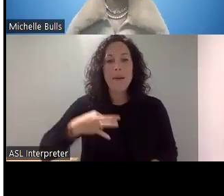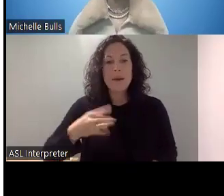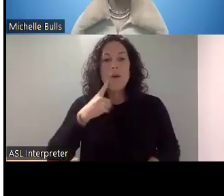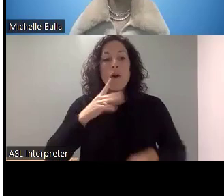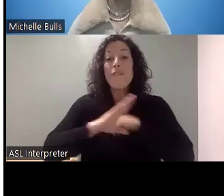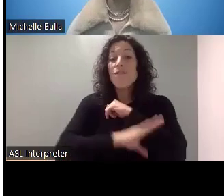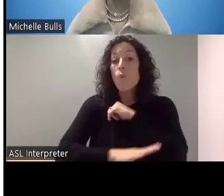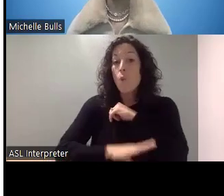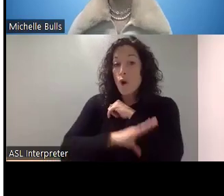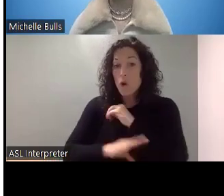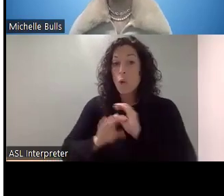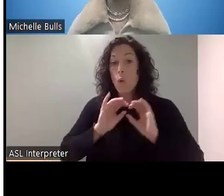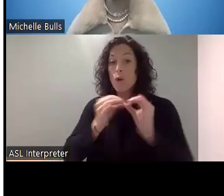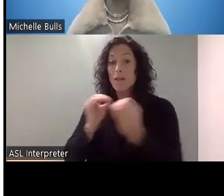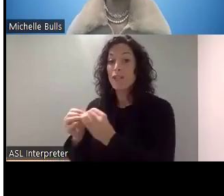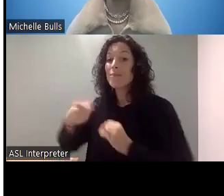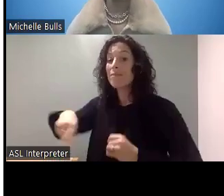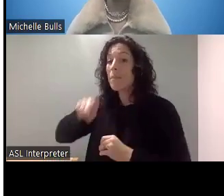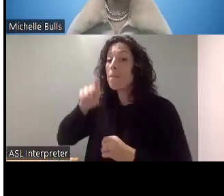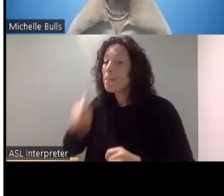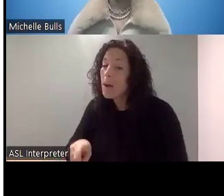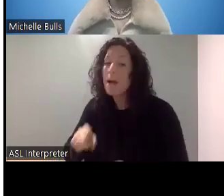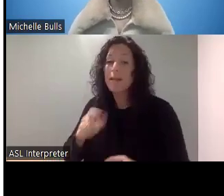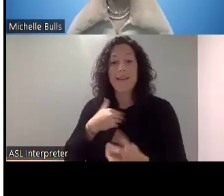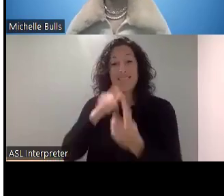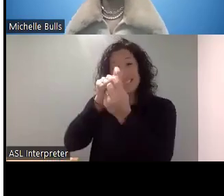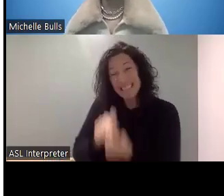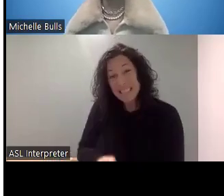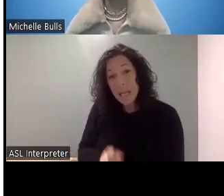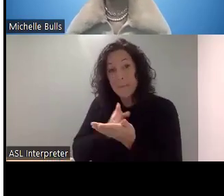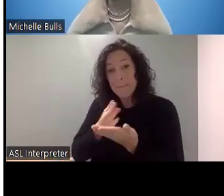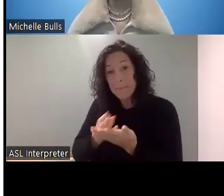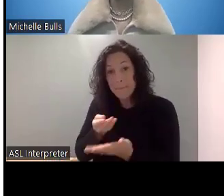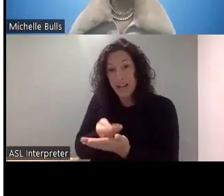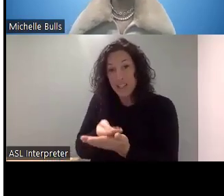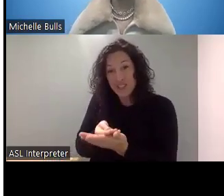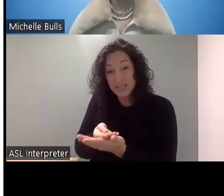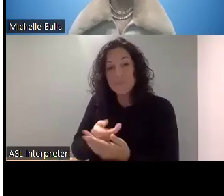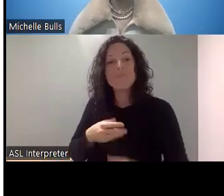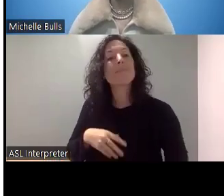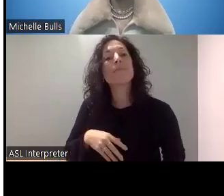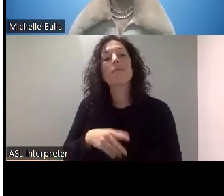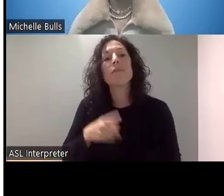must use a detailed budget. And for the domestic organizations or applications